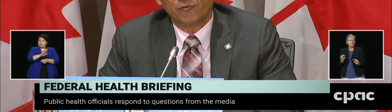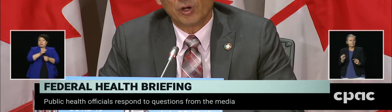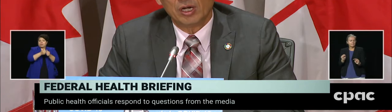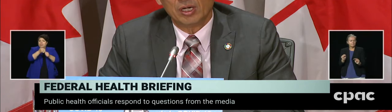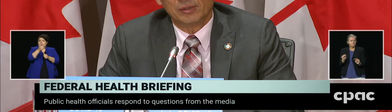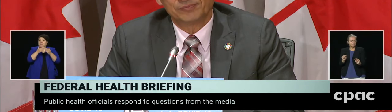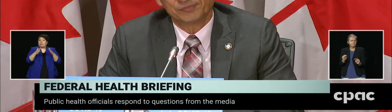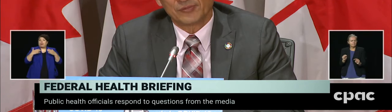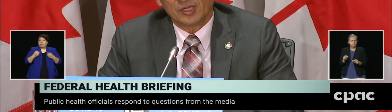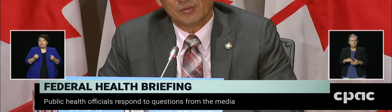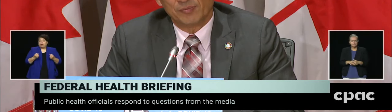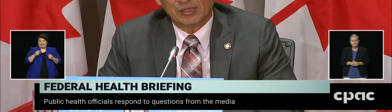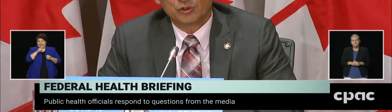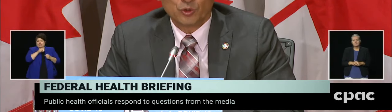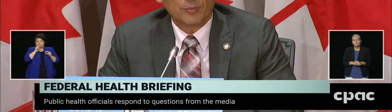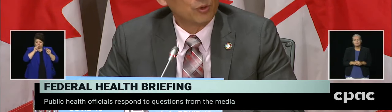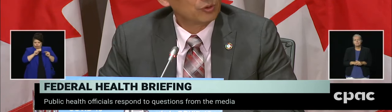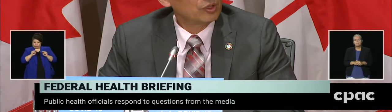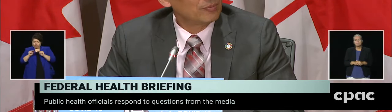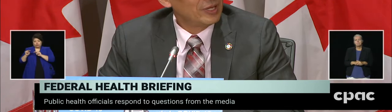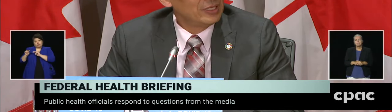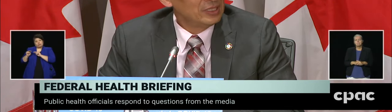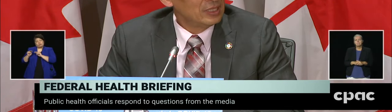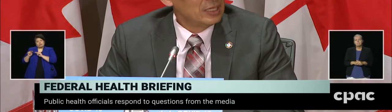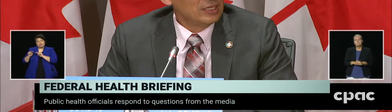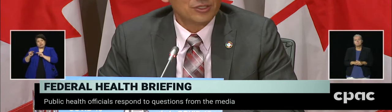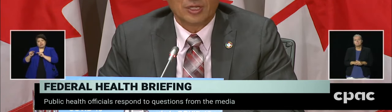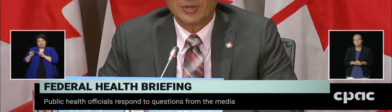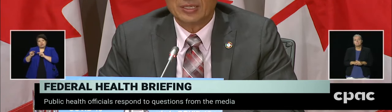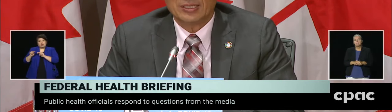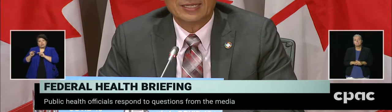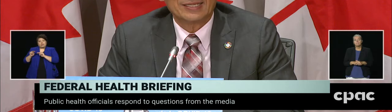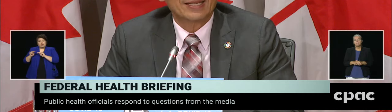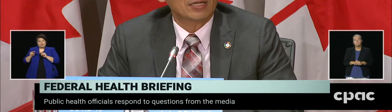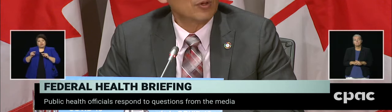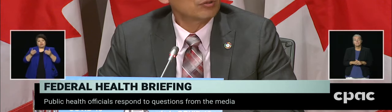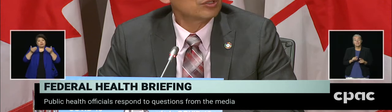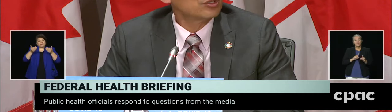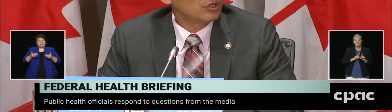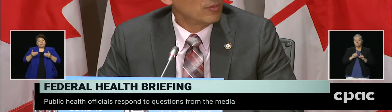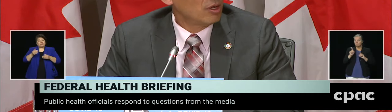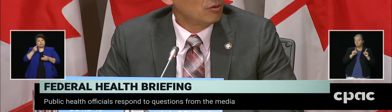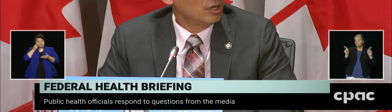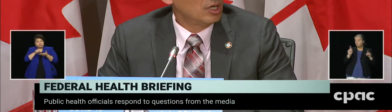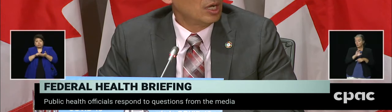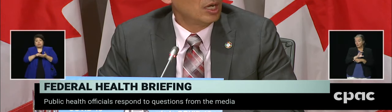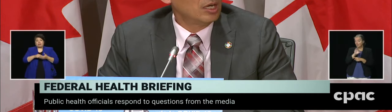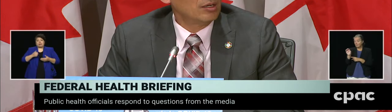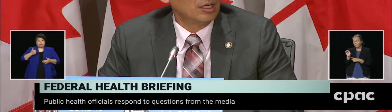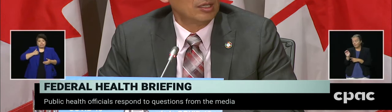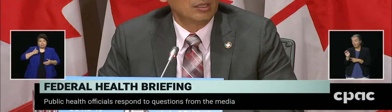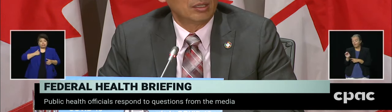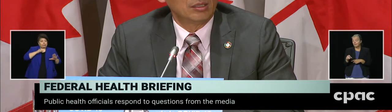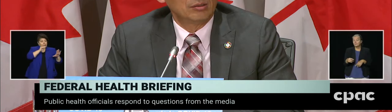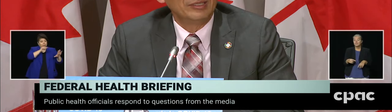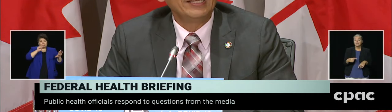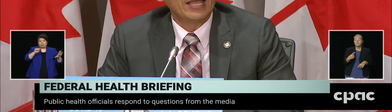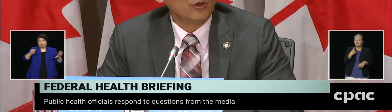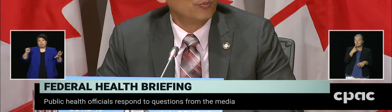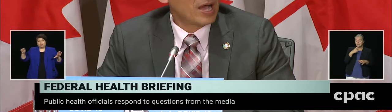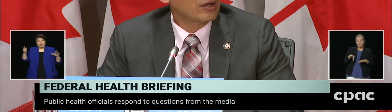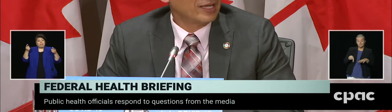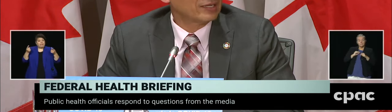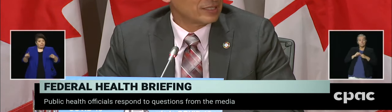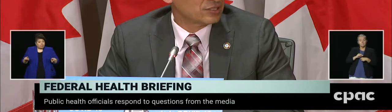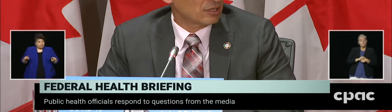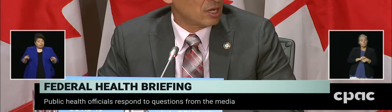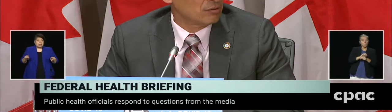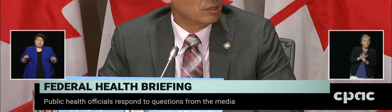CONTINUE TO KEEP A CLOSE EYE ON